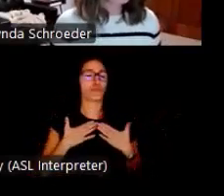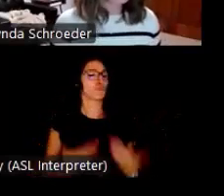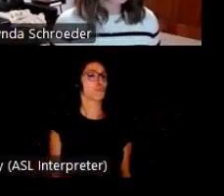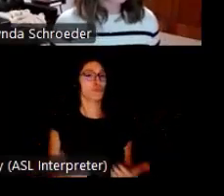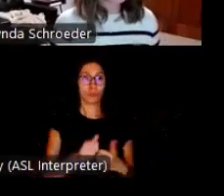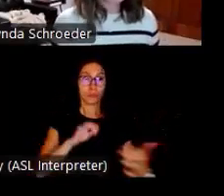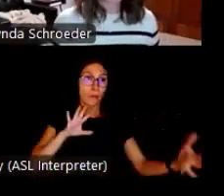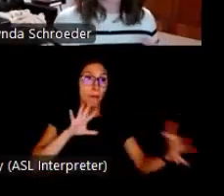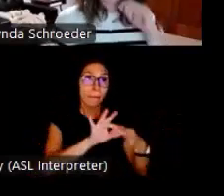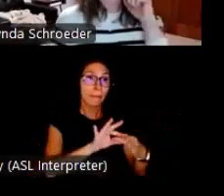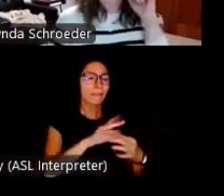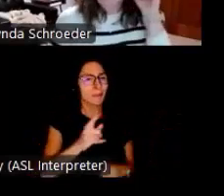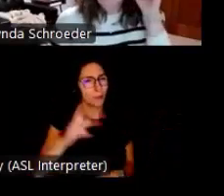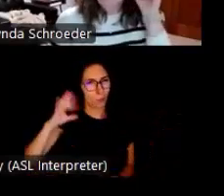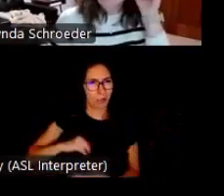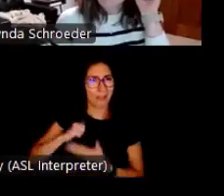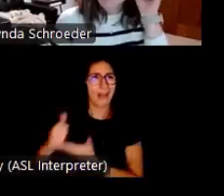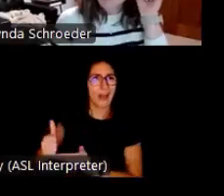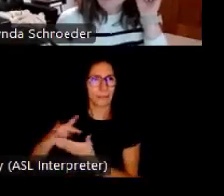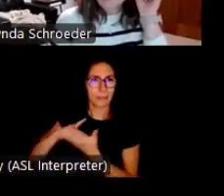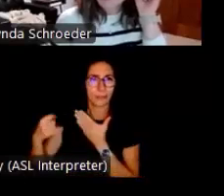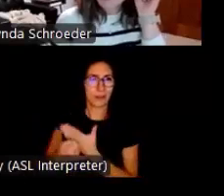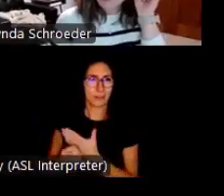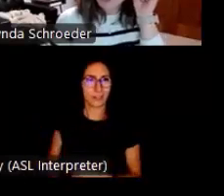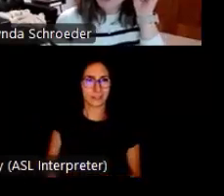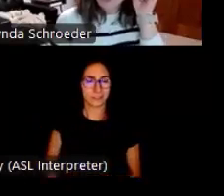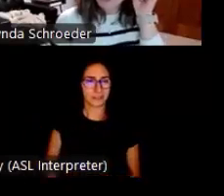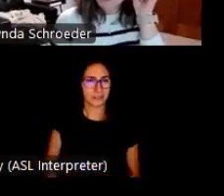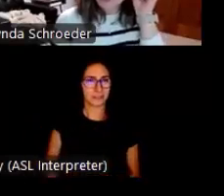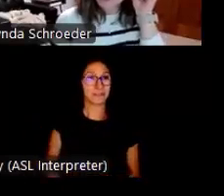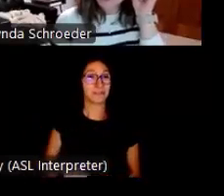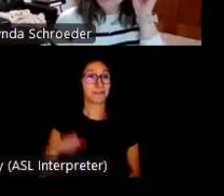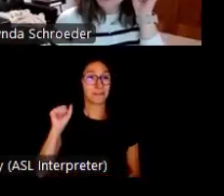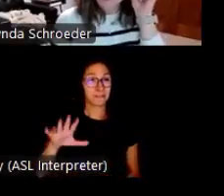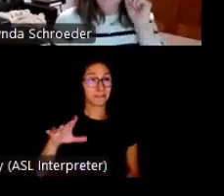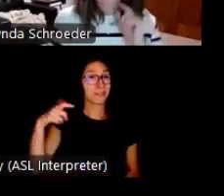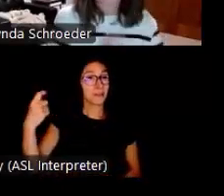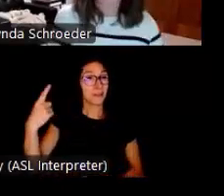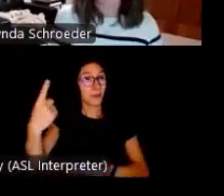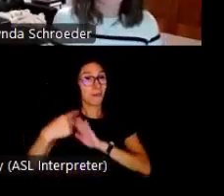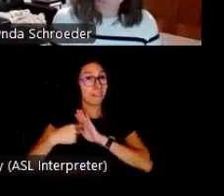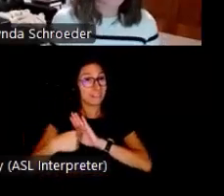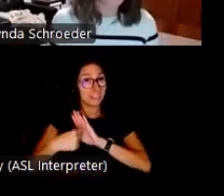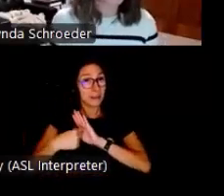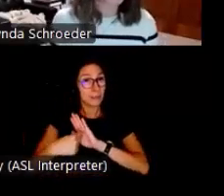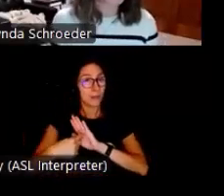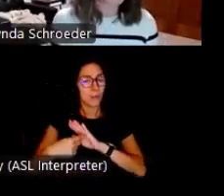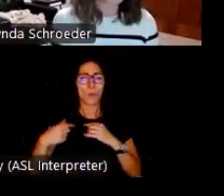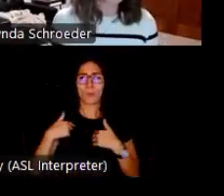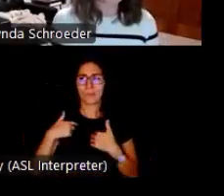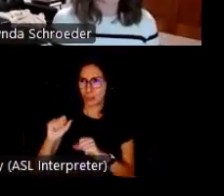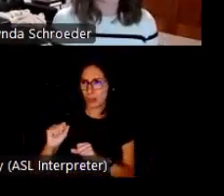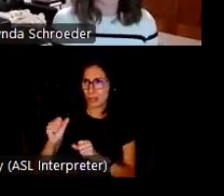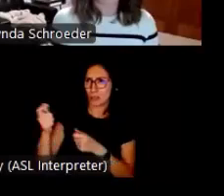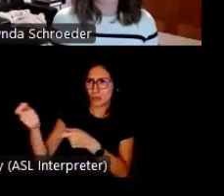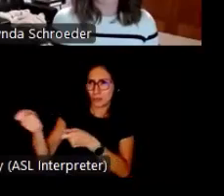A great example I like to share is that for one of our studies, we were trying to engage all of the business organizations